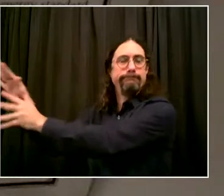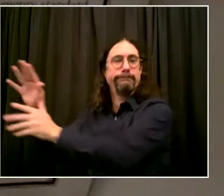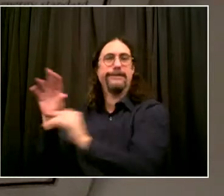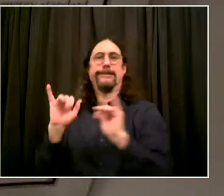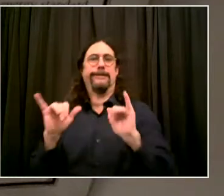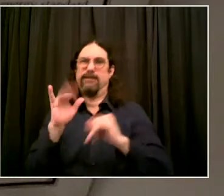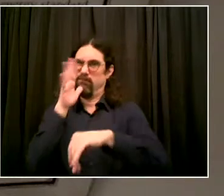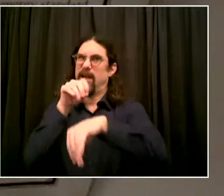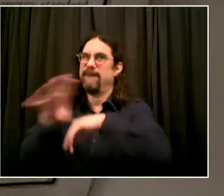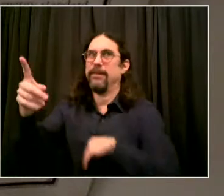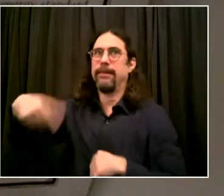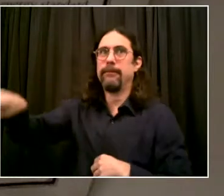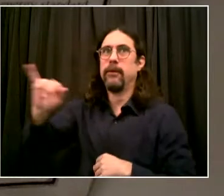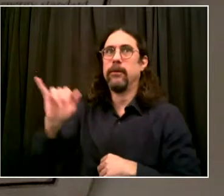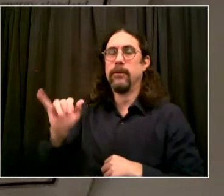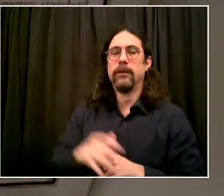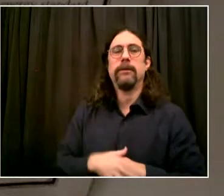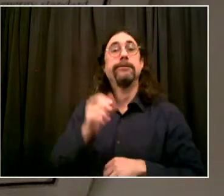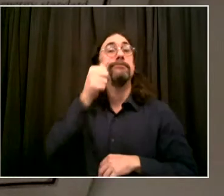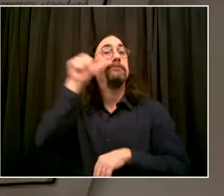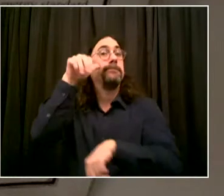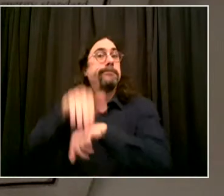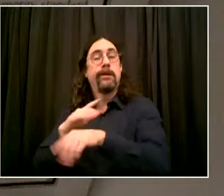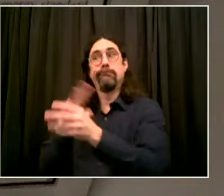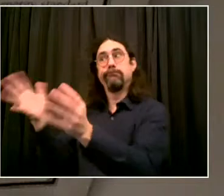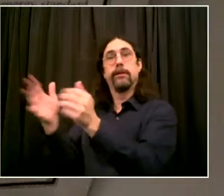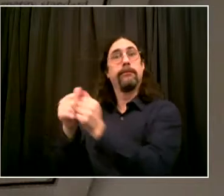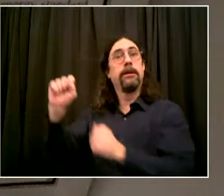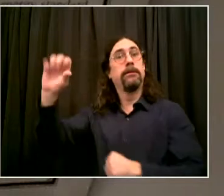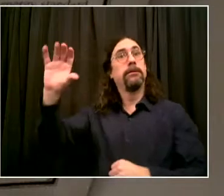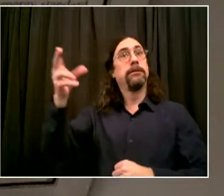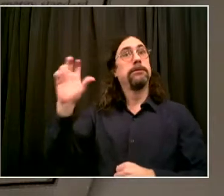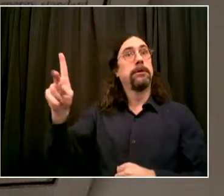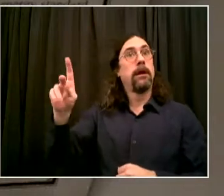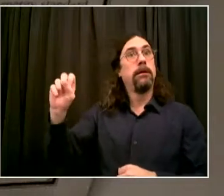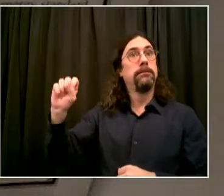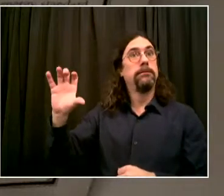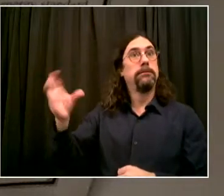FROM NEW YORK AND A MAN WITH DEEPLY LONG TIES TO WAWA SLLTREET AND THE